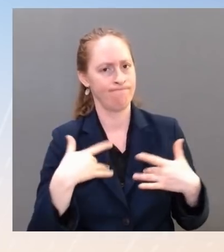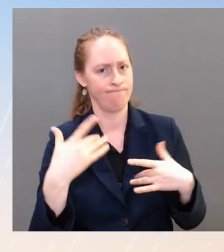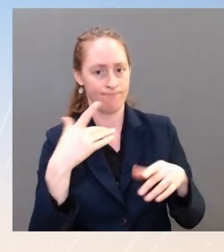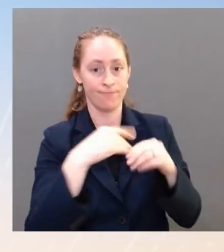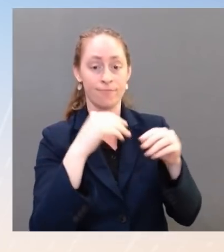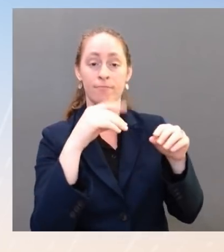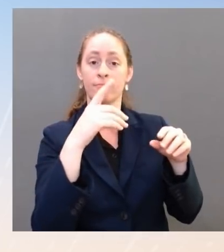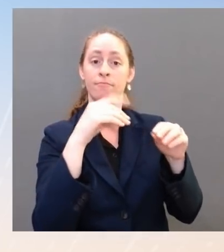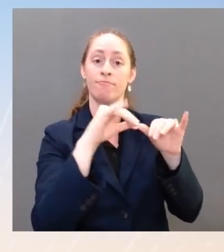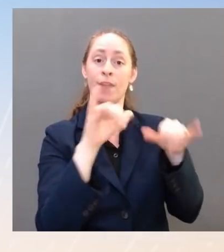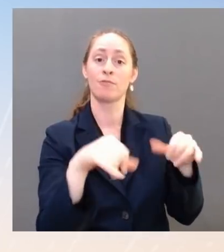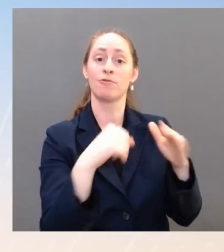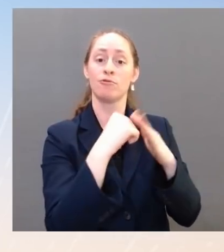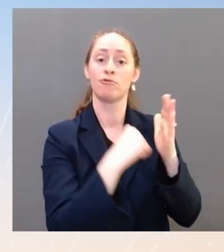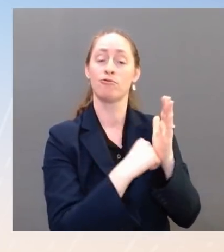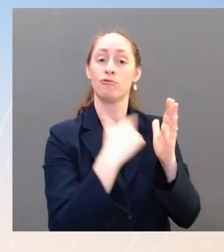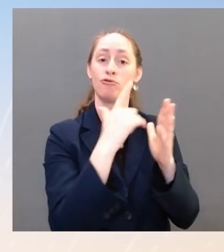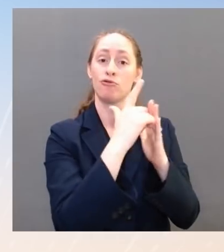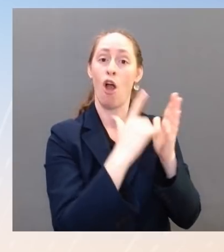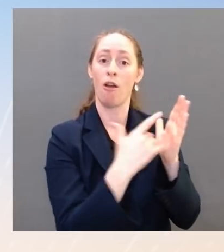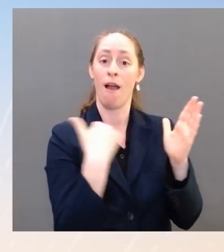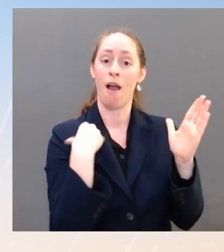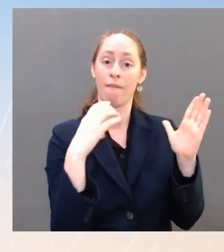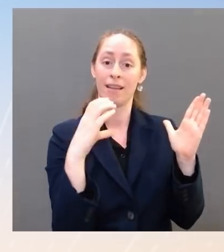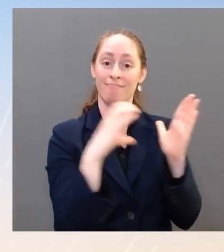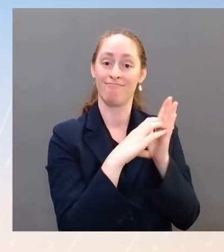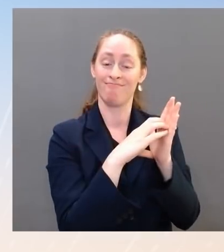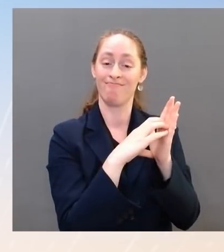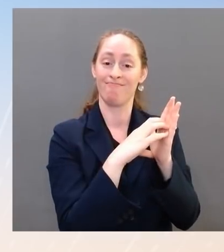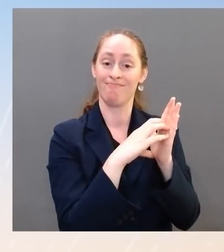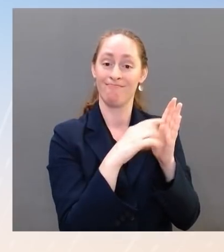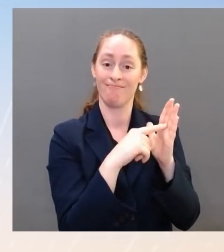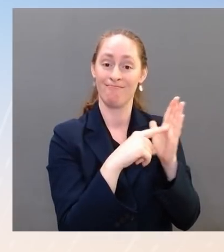that have been missed and that despite the executive actions that the President has taken on critical minerals